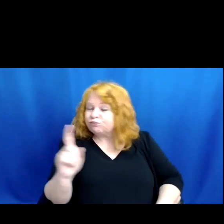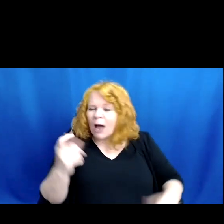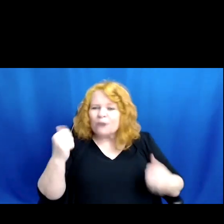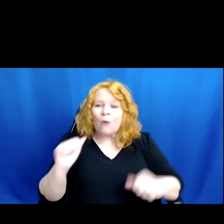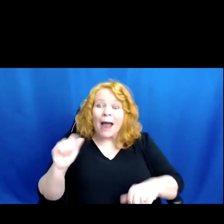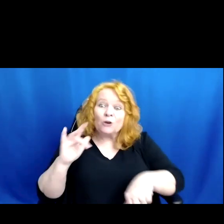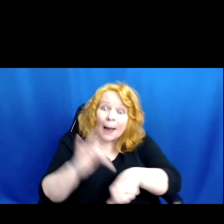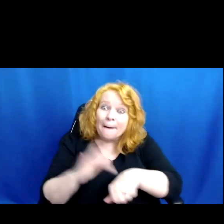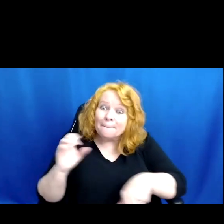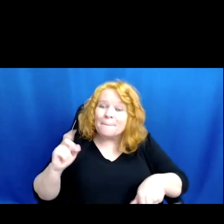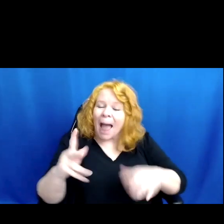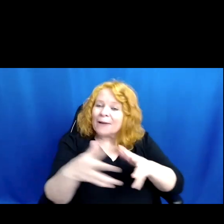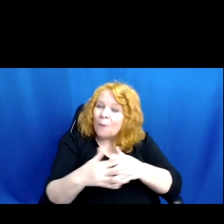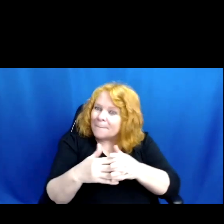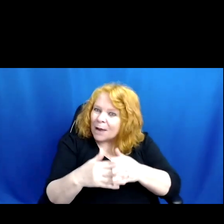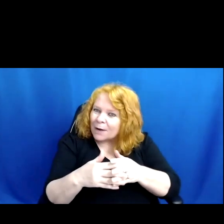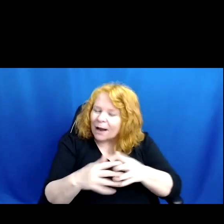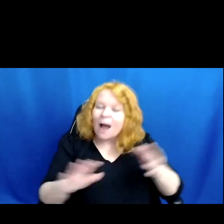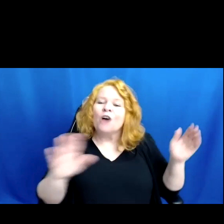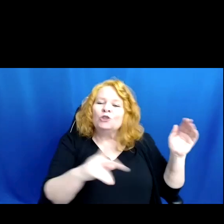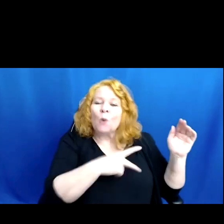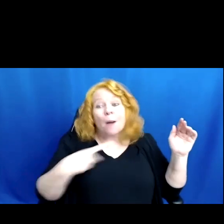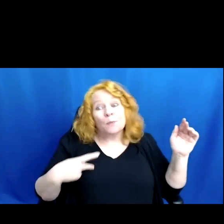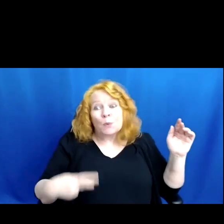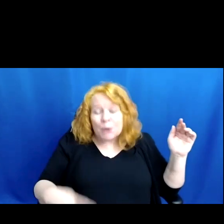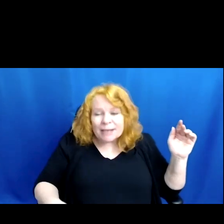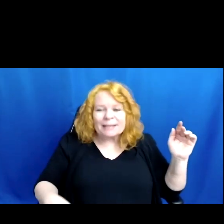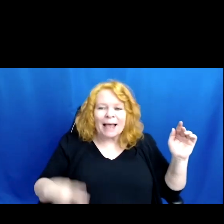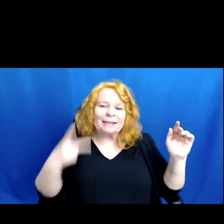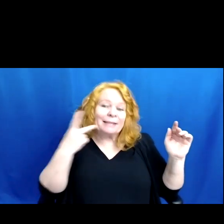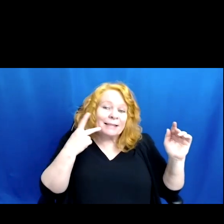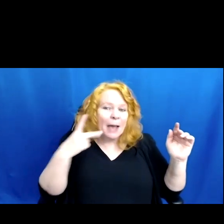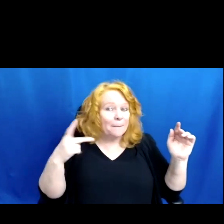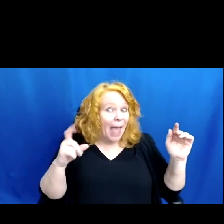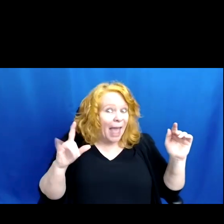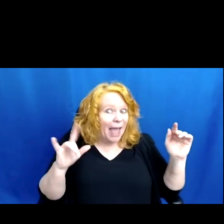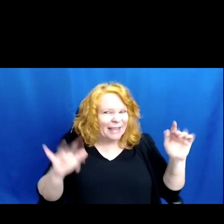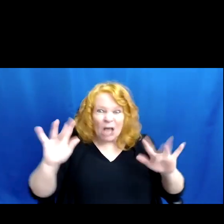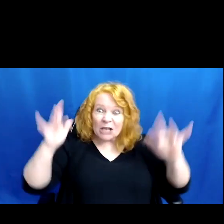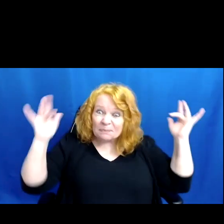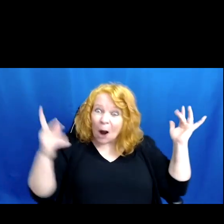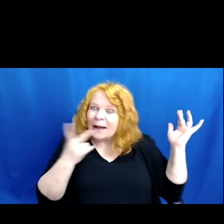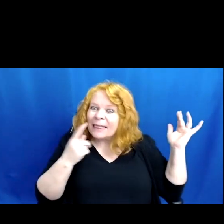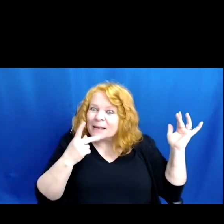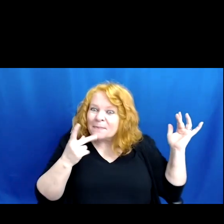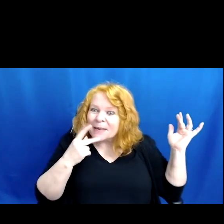Back to her Princess Peggy sparkling pink castle because she has got to make more ice cream.